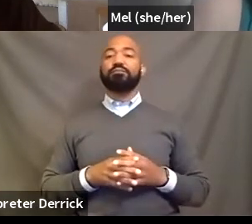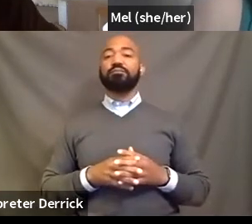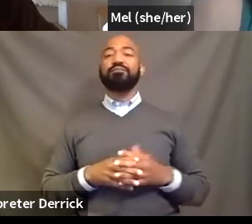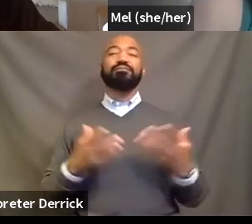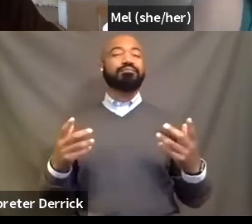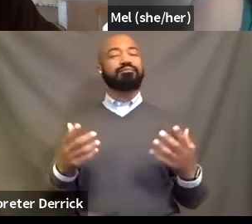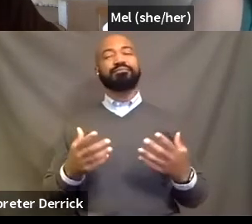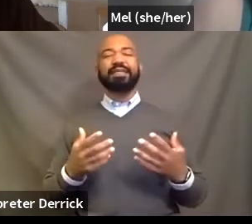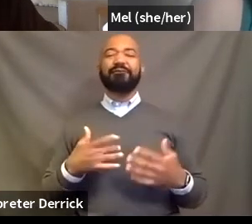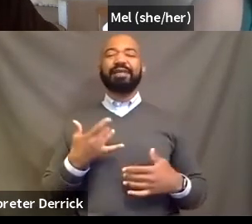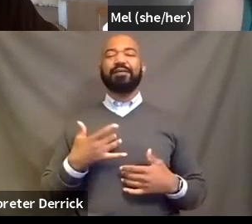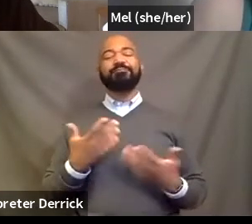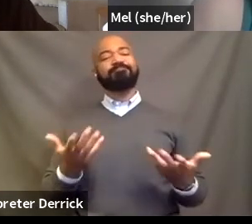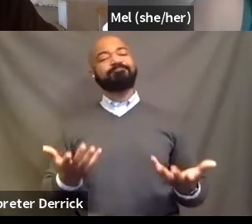Leah (she/her): And we wanted it to be colorful to.